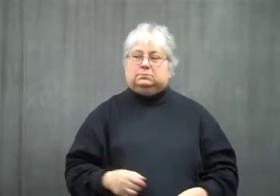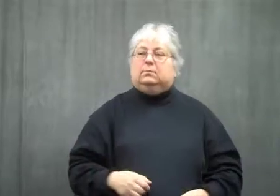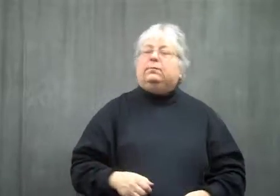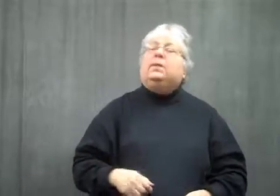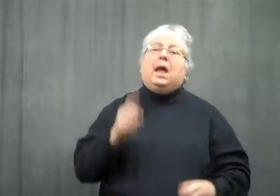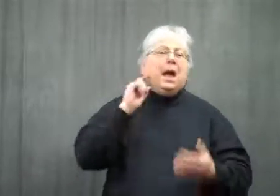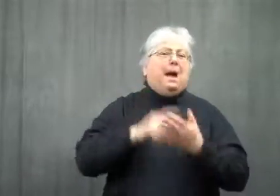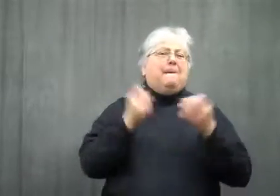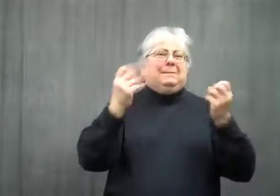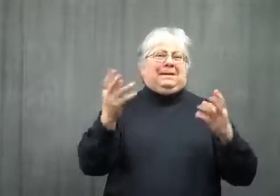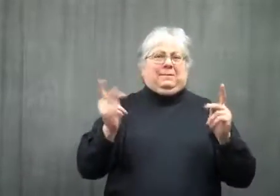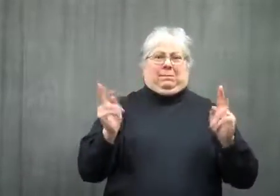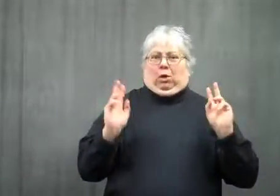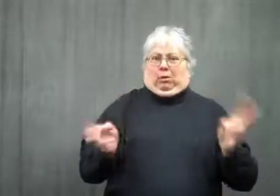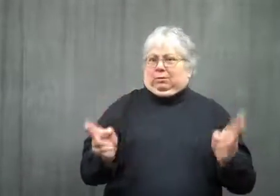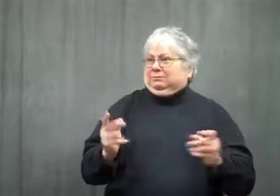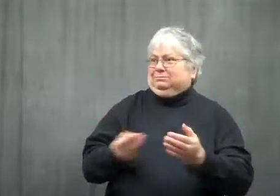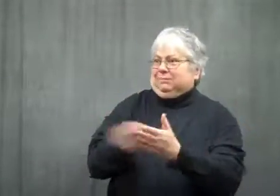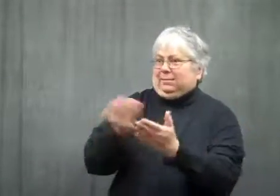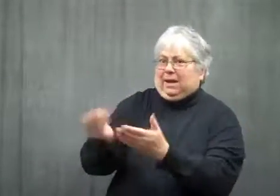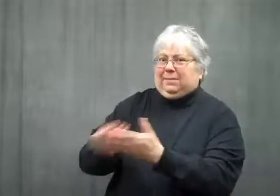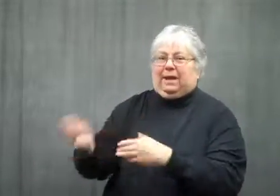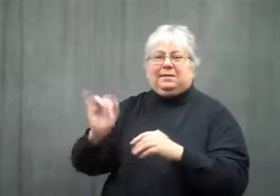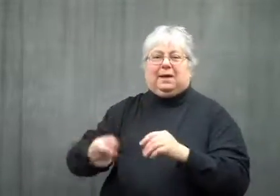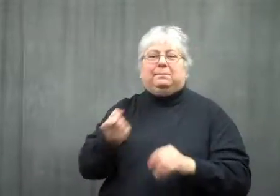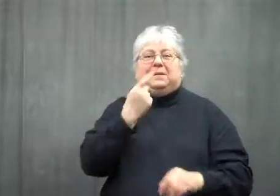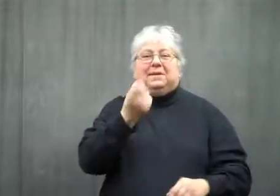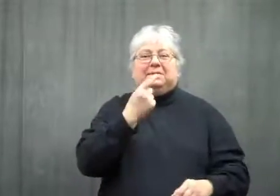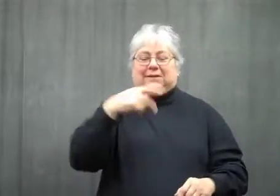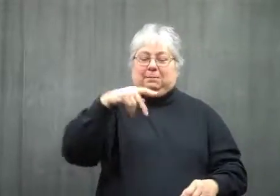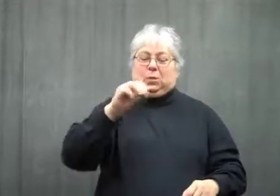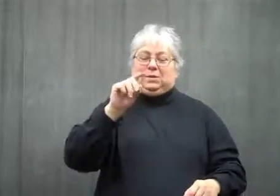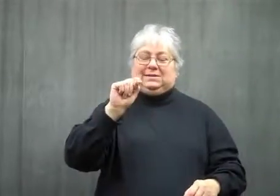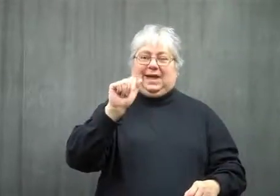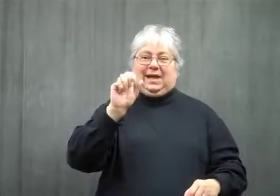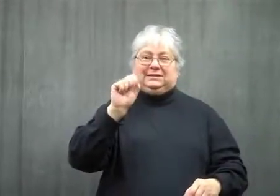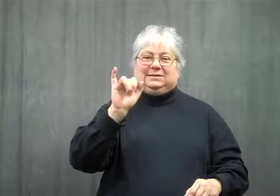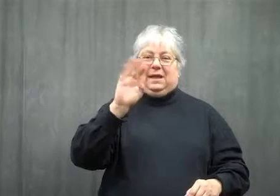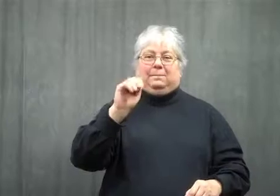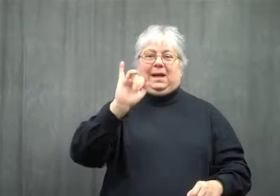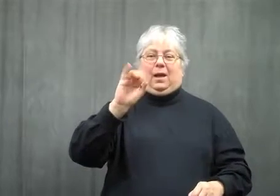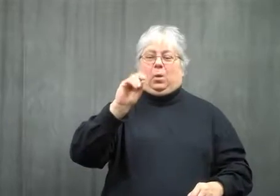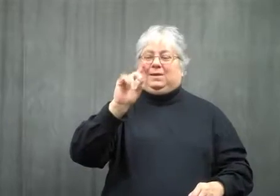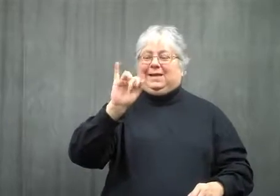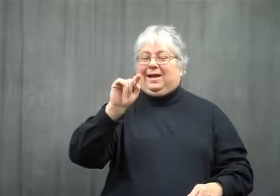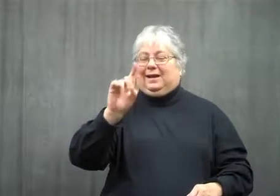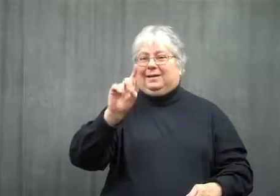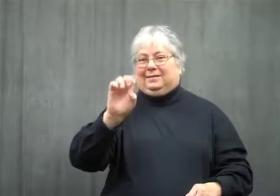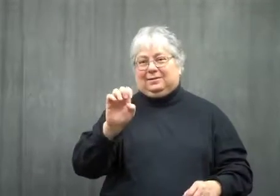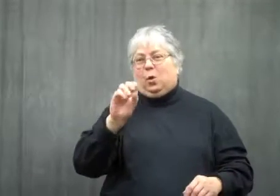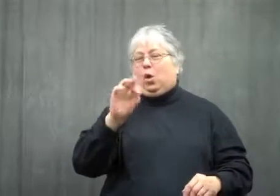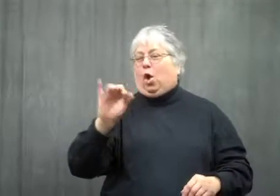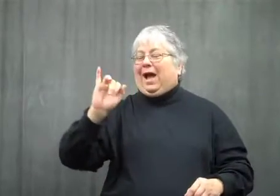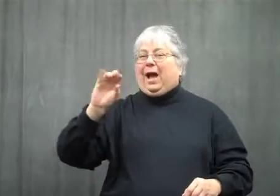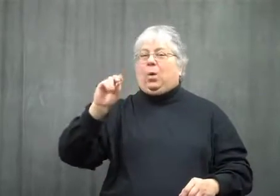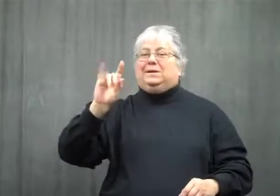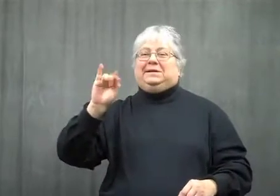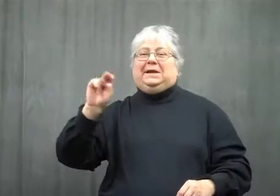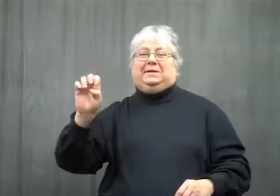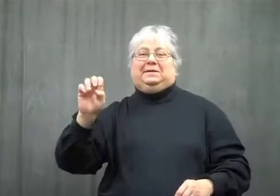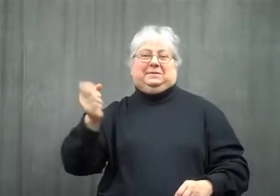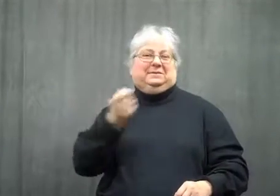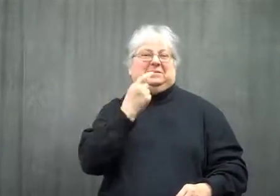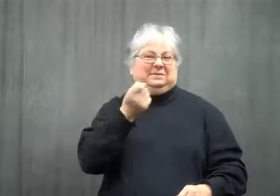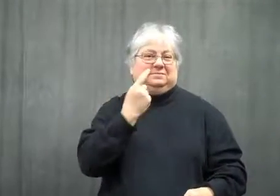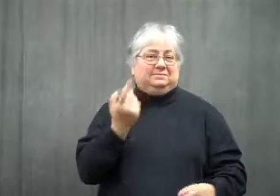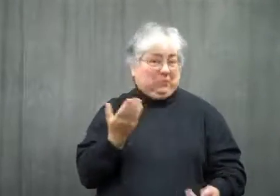People have rushed out to buy potassium iodide, or iodine pills.